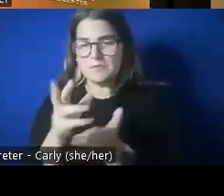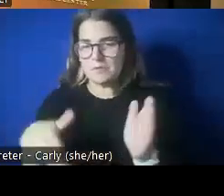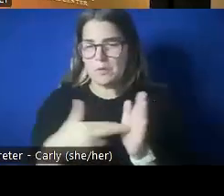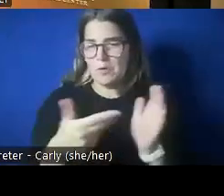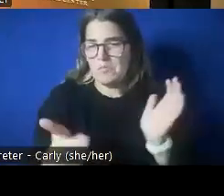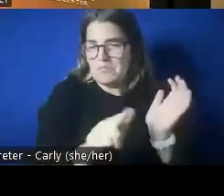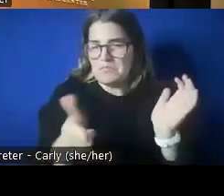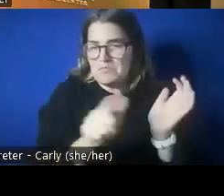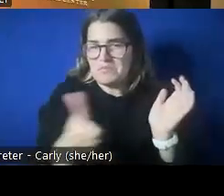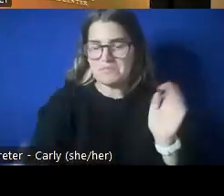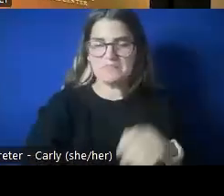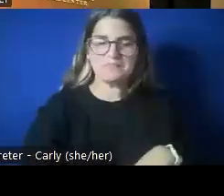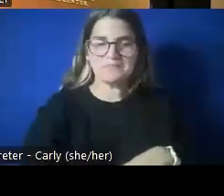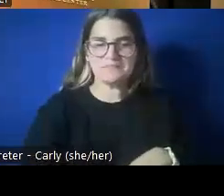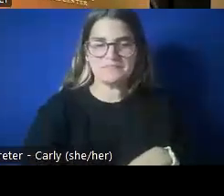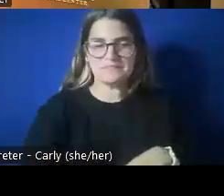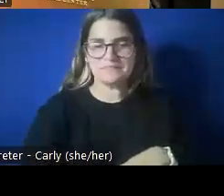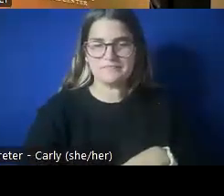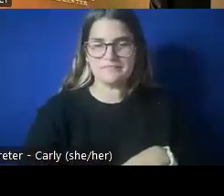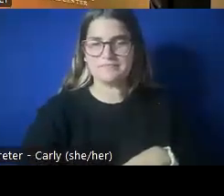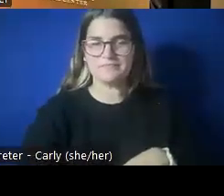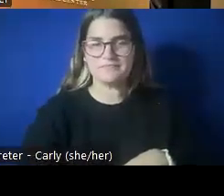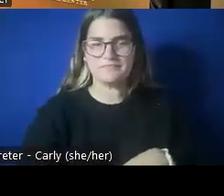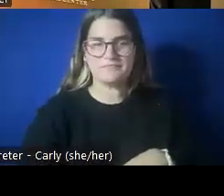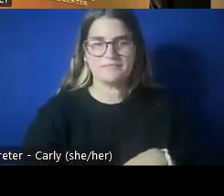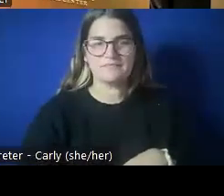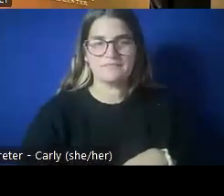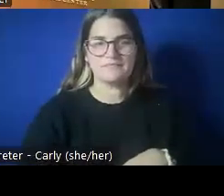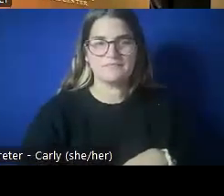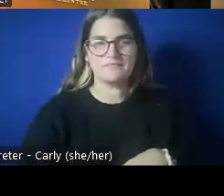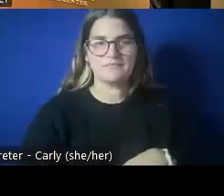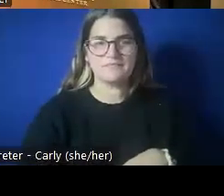to pretty immediately meet people's needs when they're in the hospital which is something that